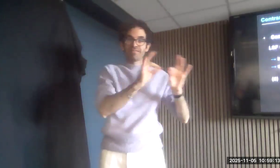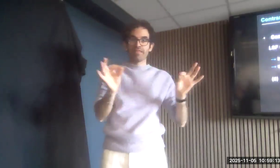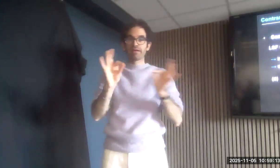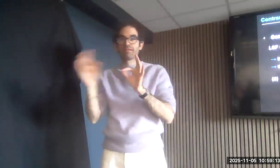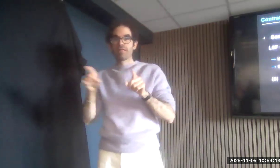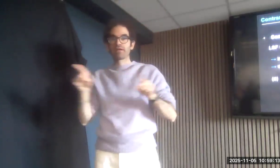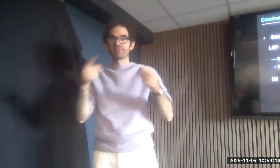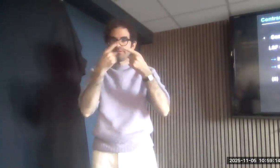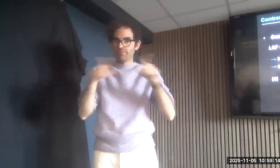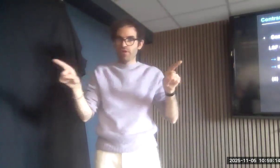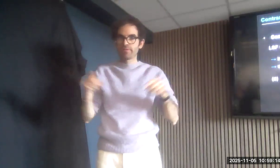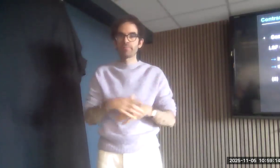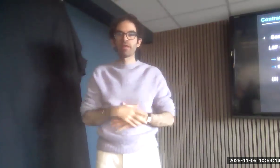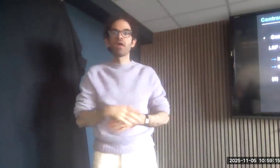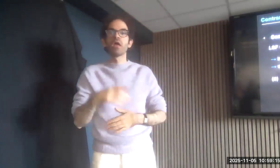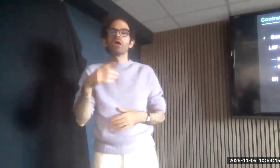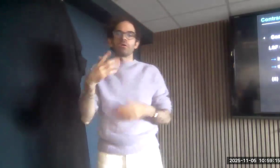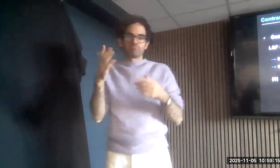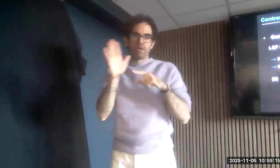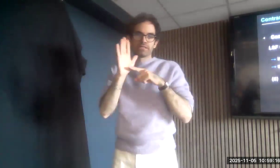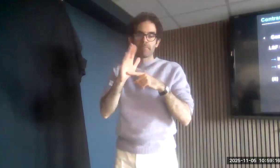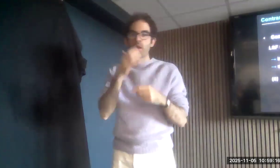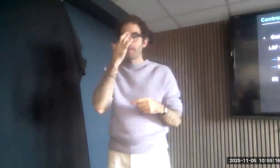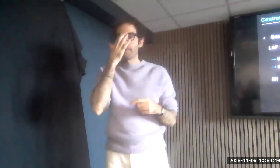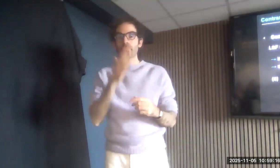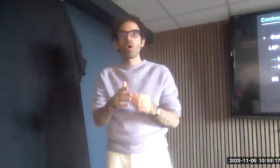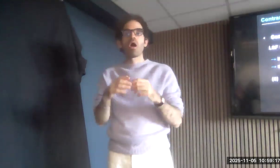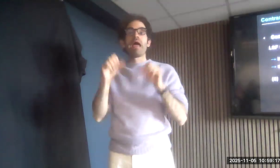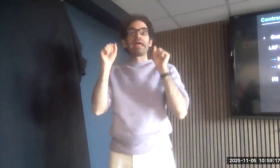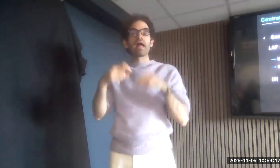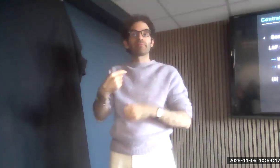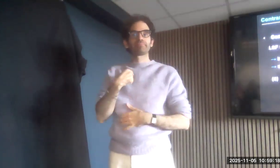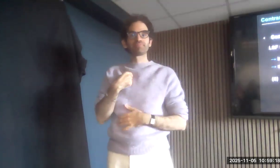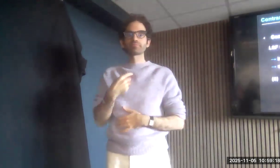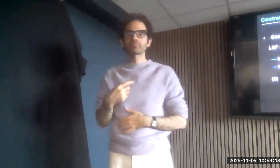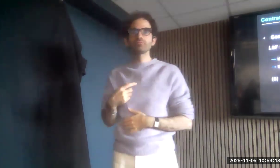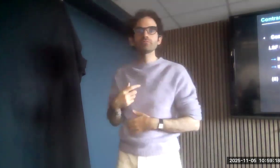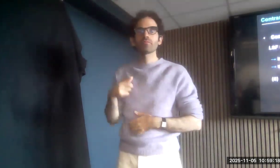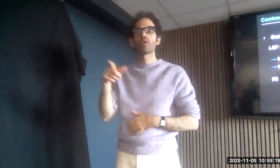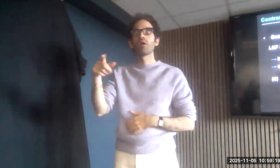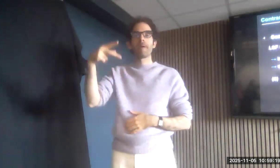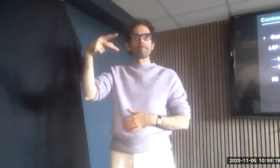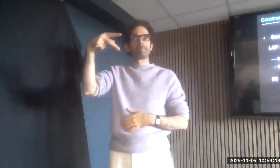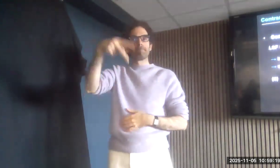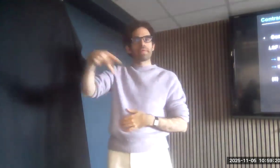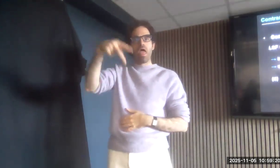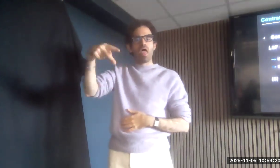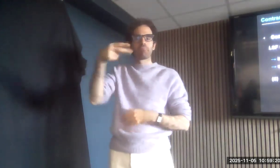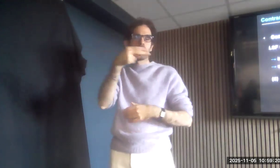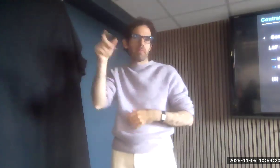LSF has DONNER as a lexical item and as a causative, and these being